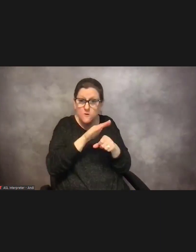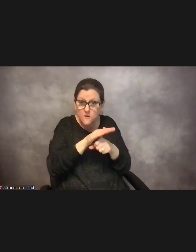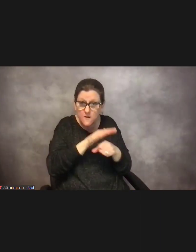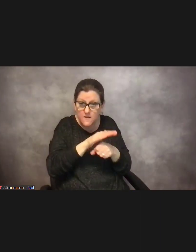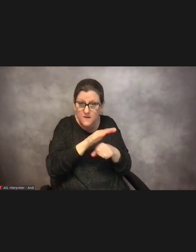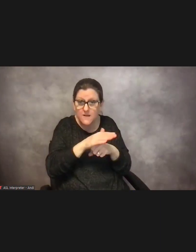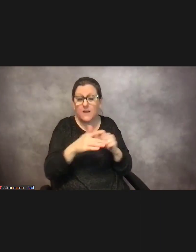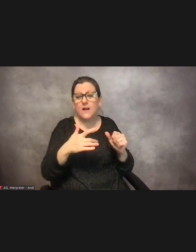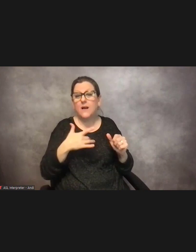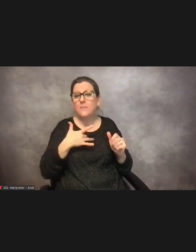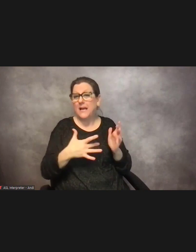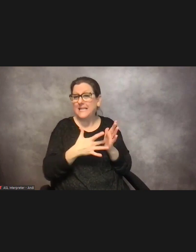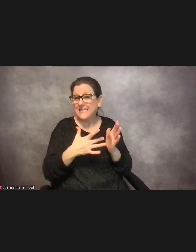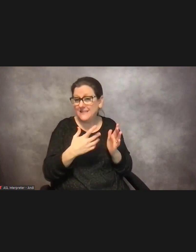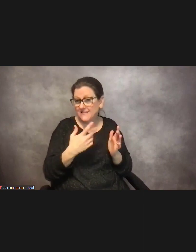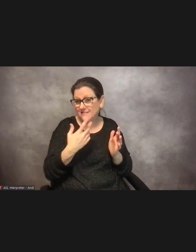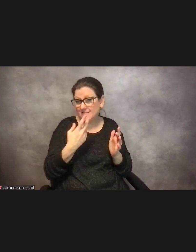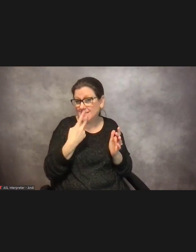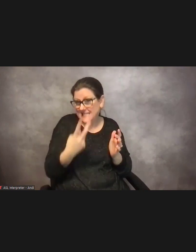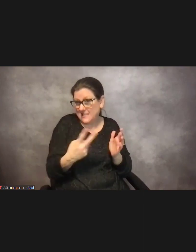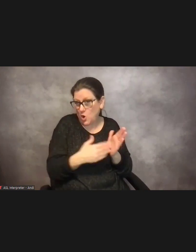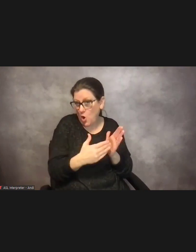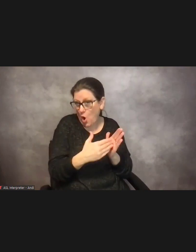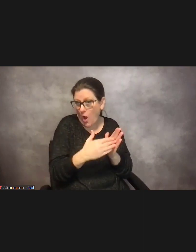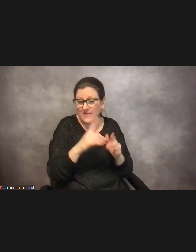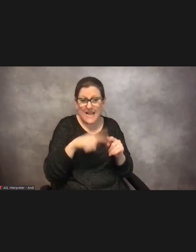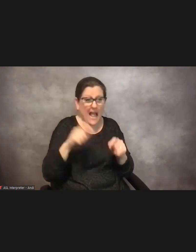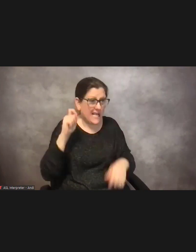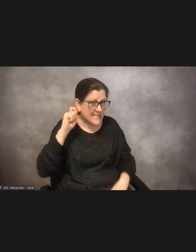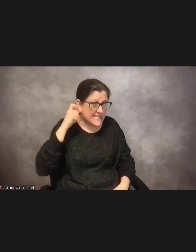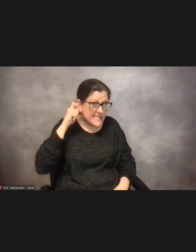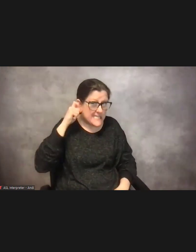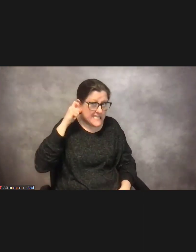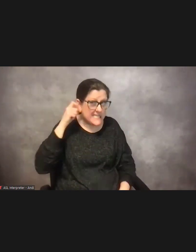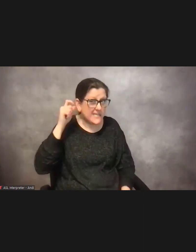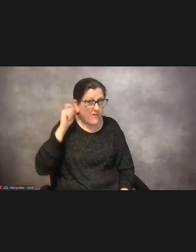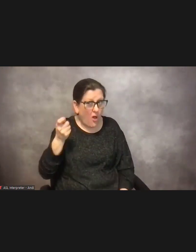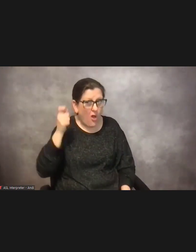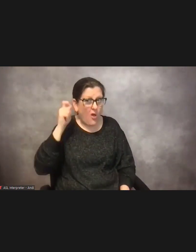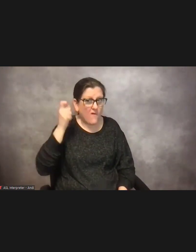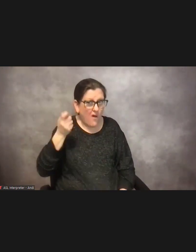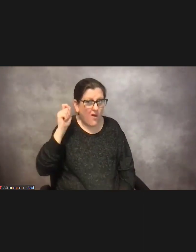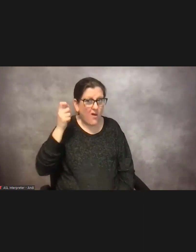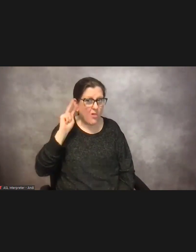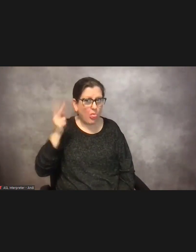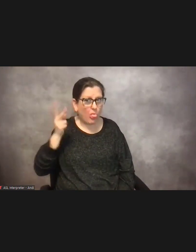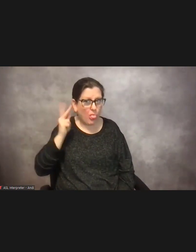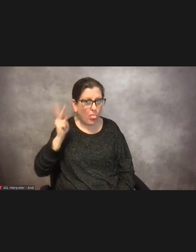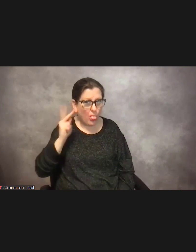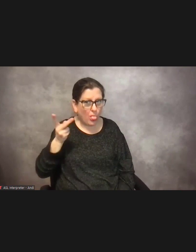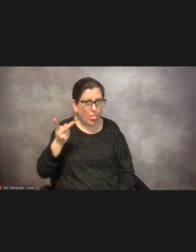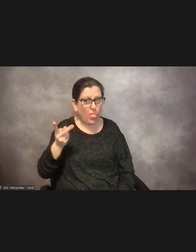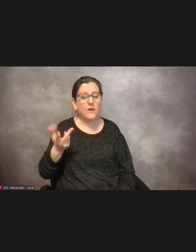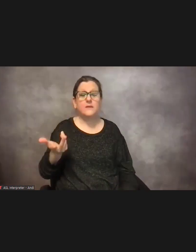The most common thing I see with a probe that's too large is we just can't quite get it in, and it wants to fall out, um, easily.